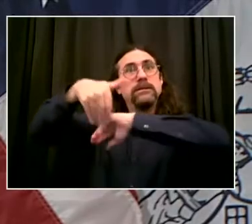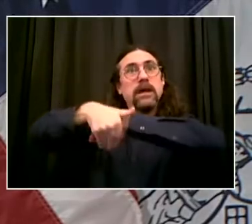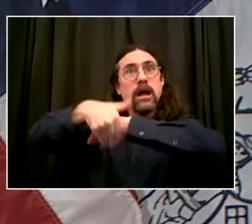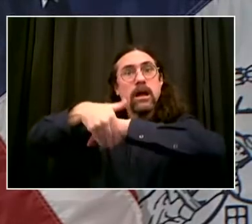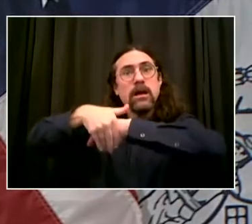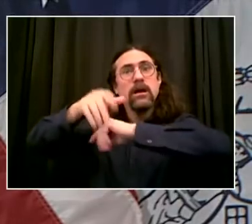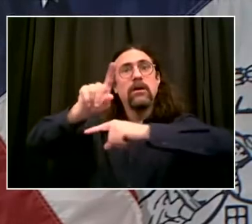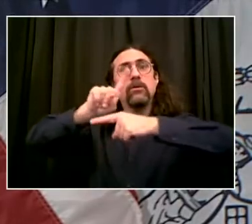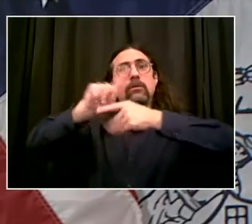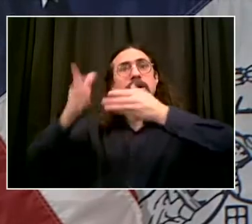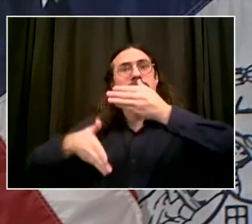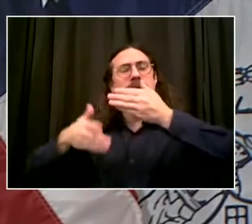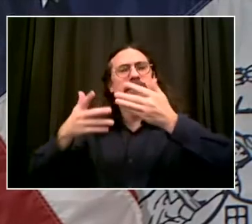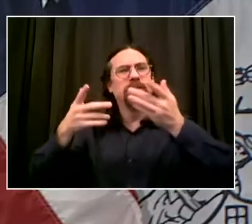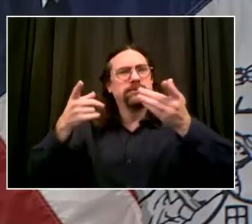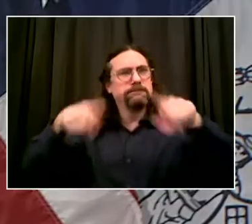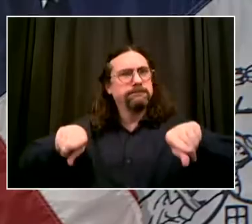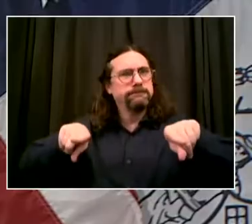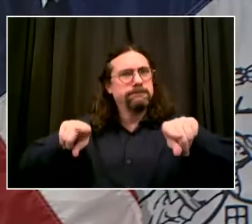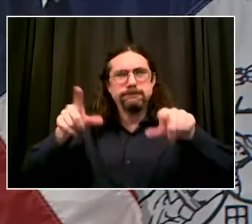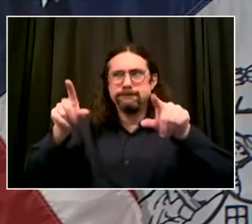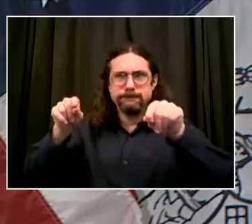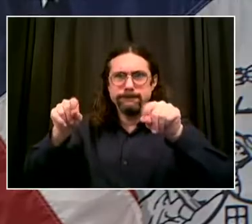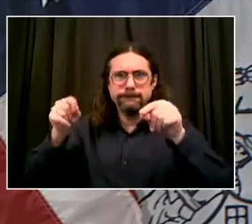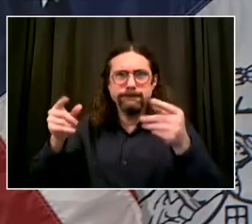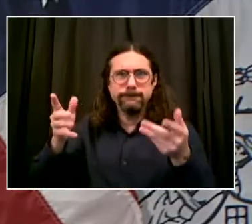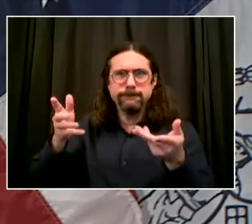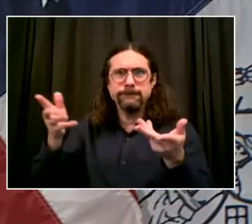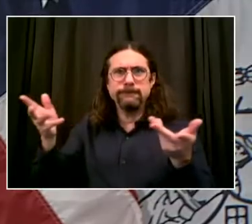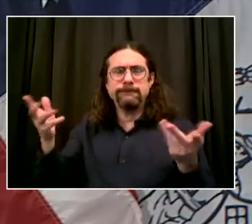THE E NIGHHT ANND THE WEEKEND? WHATAT IFELT LONG